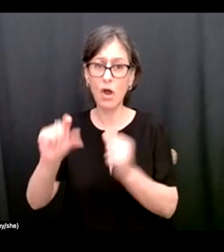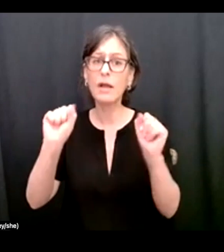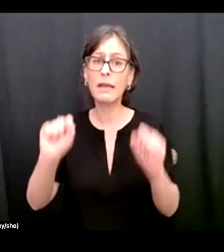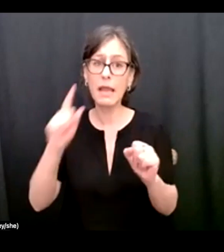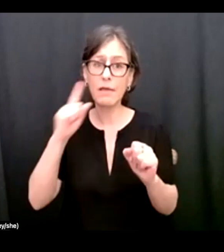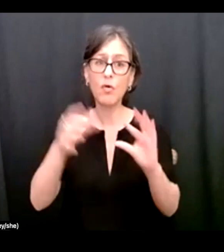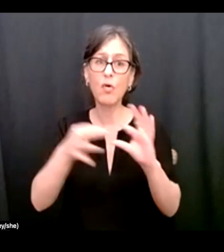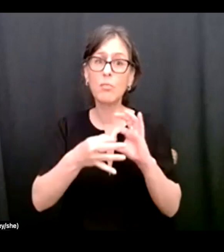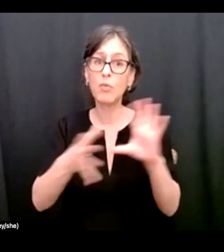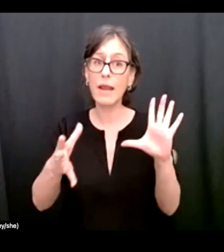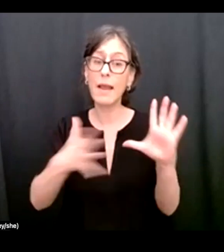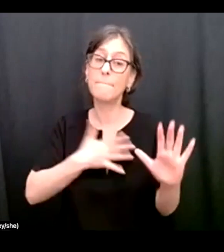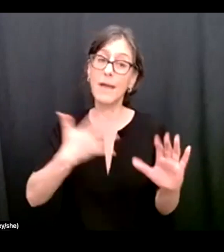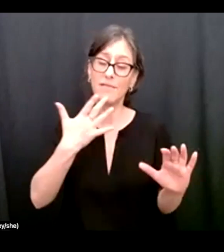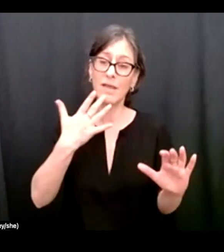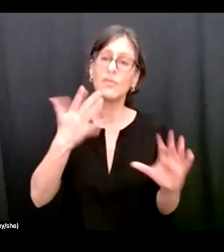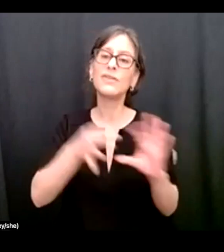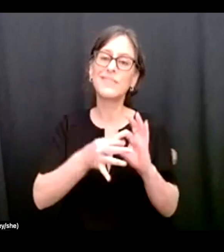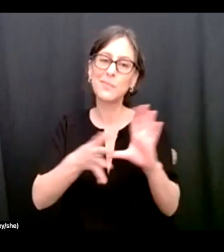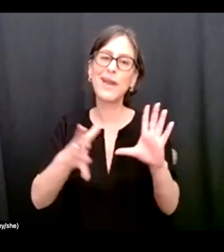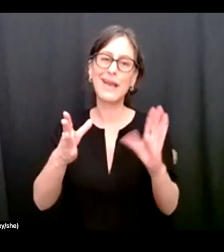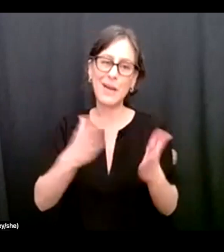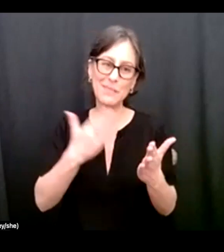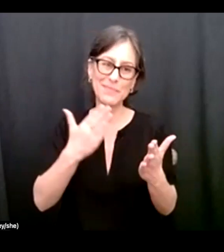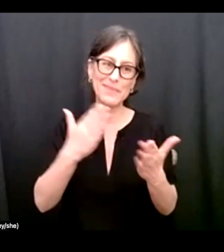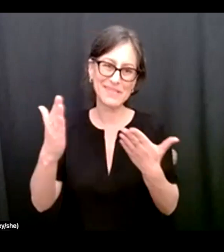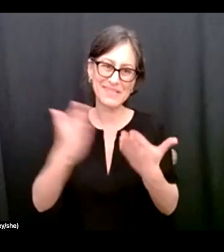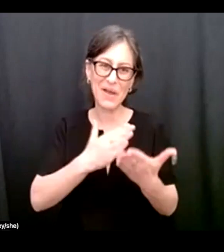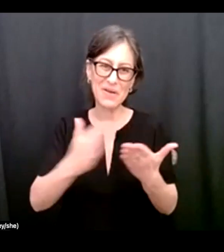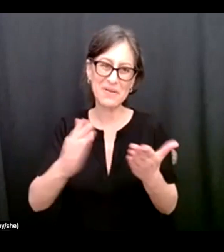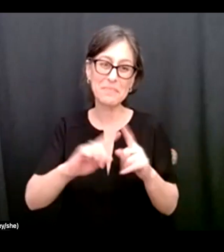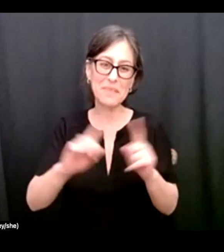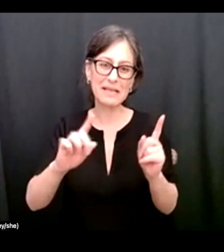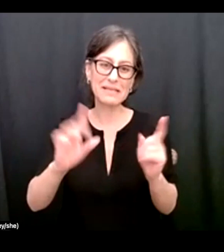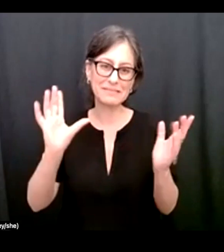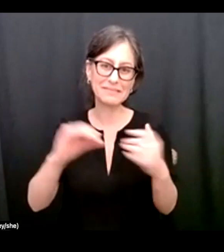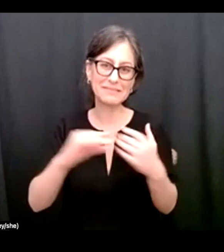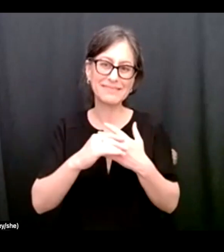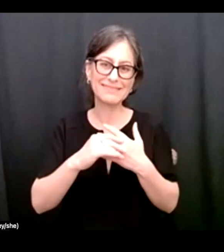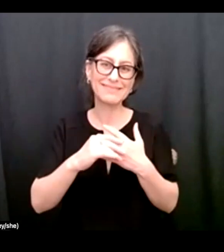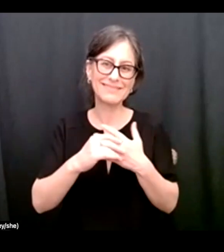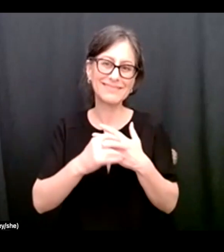My favorite is actually a breakup song. But so yeah,